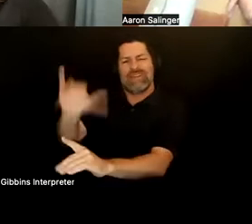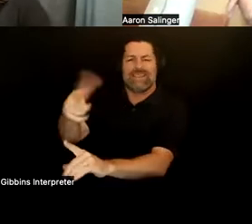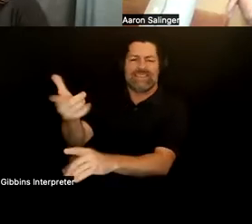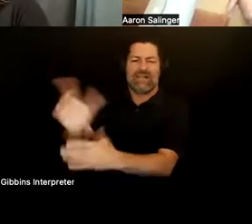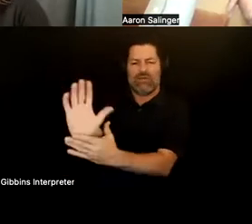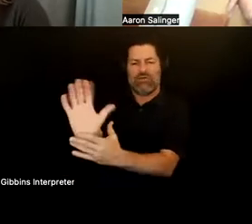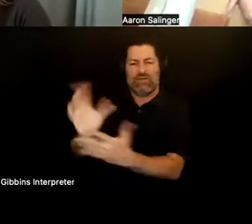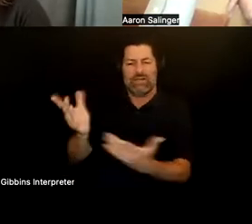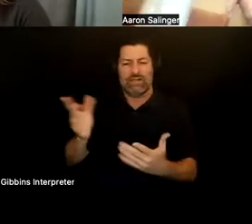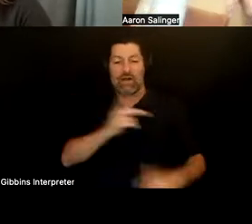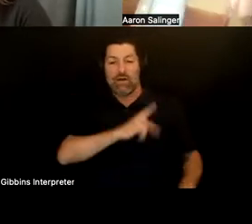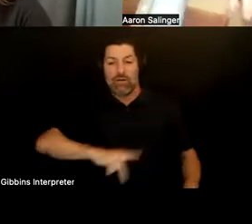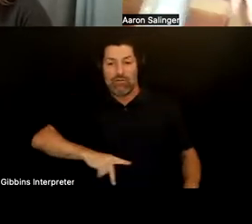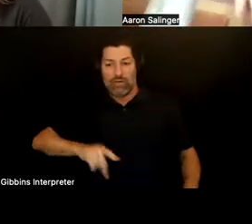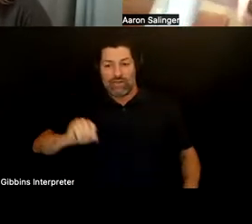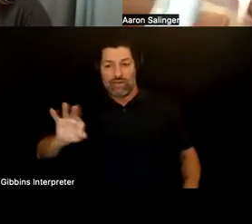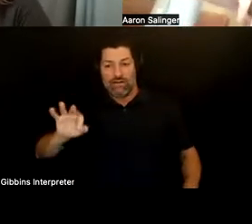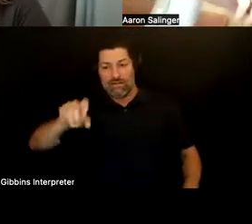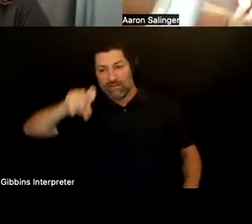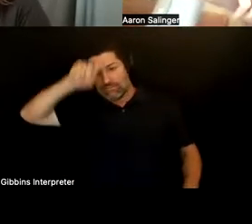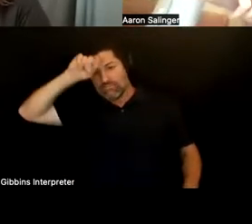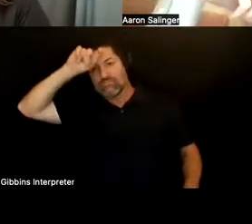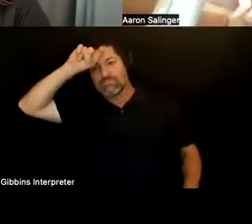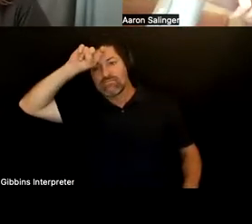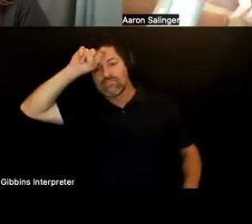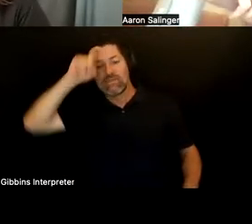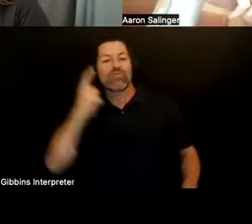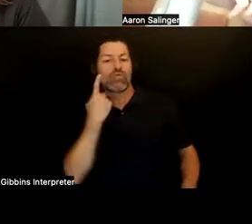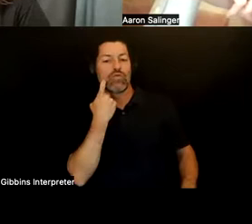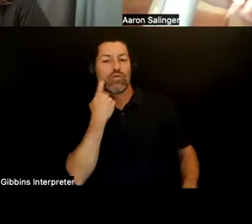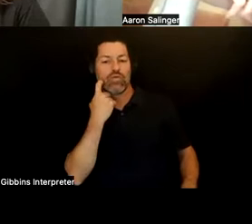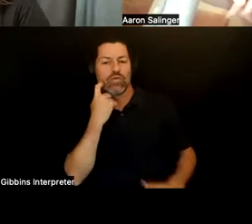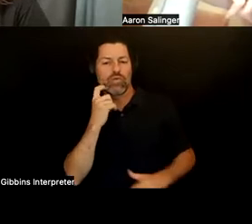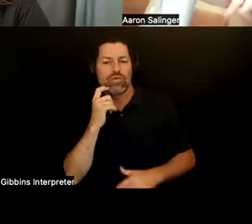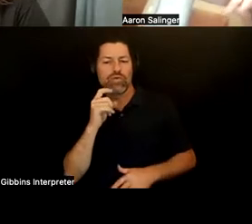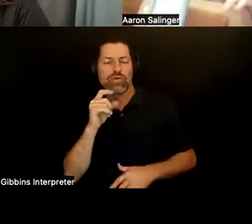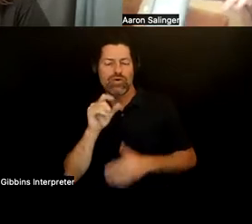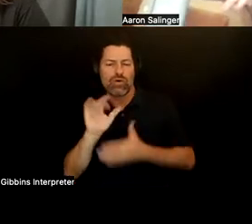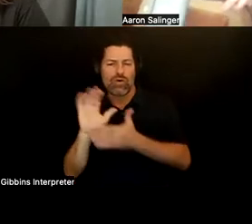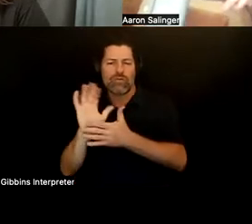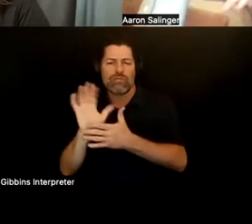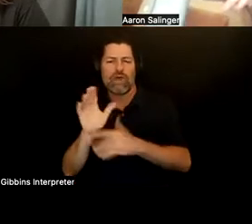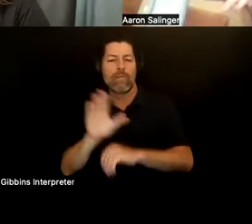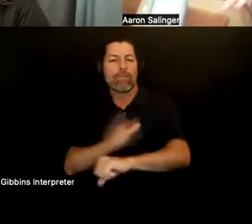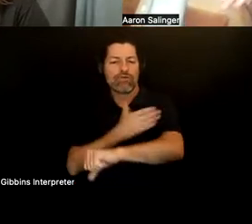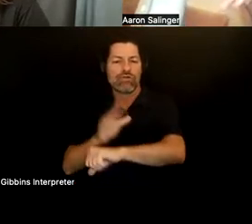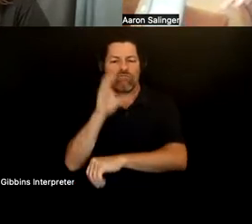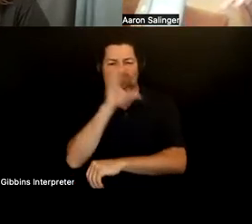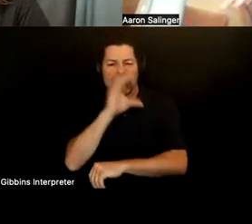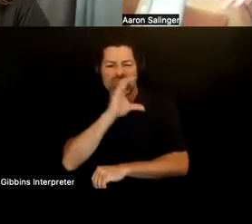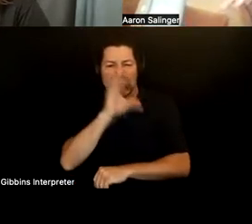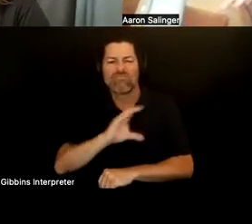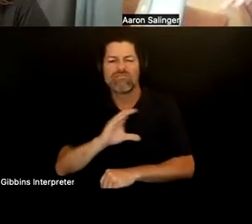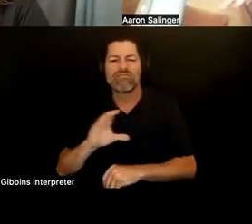Egypt is a more recent animated film musical actually that tells the story.